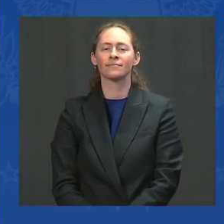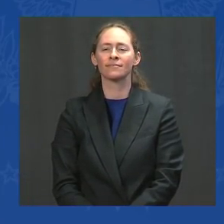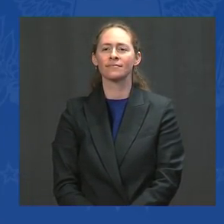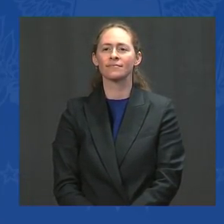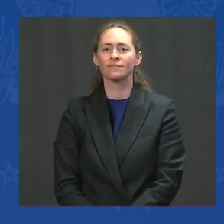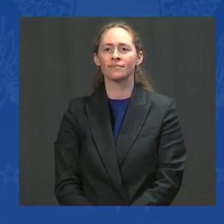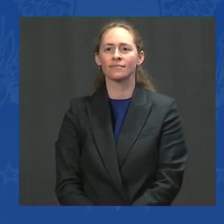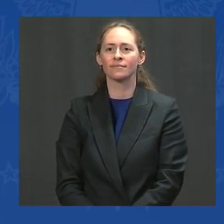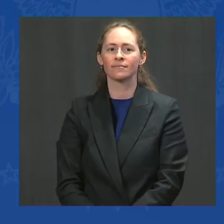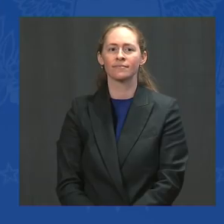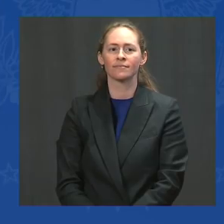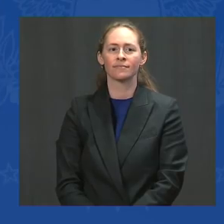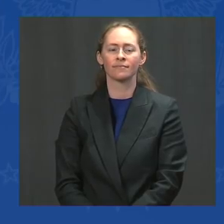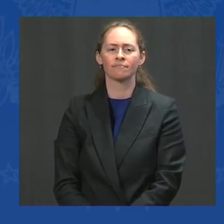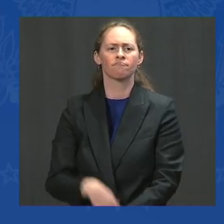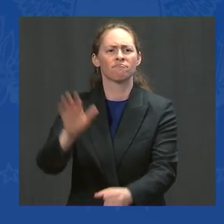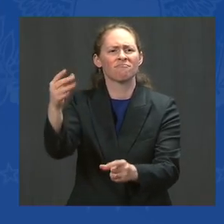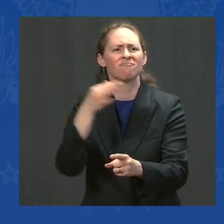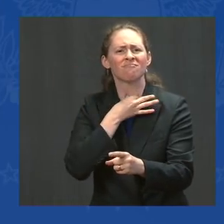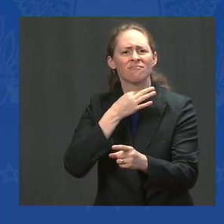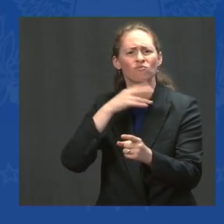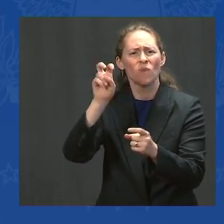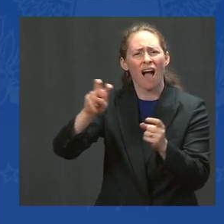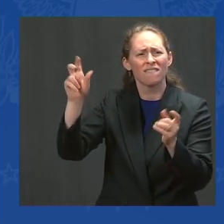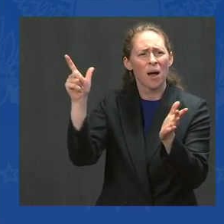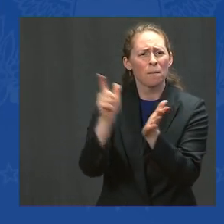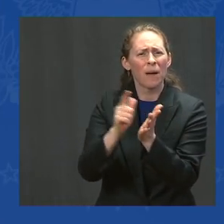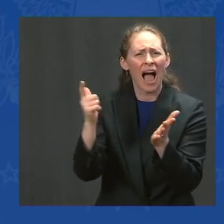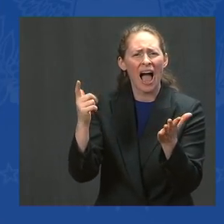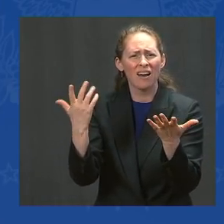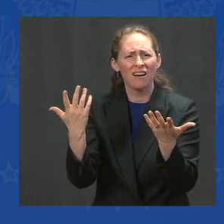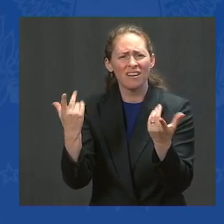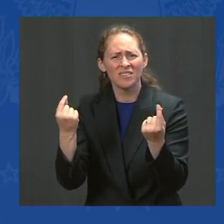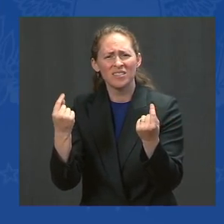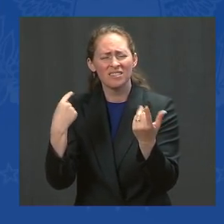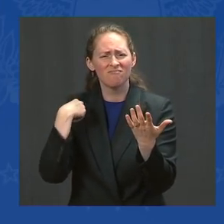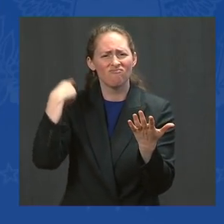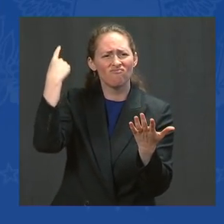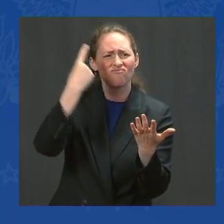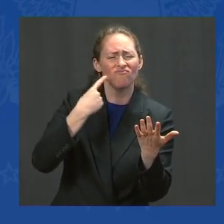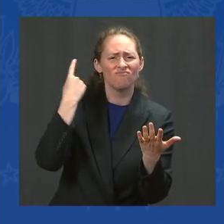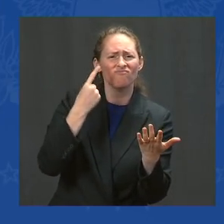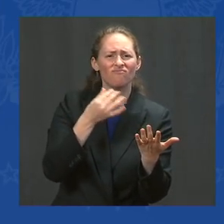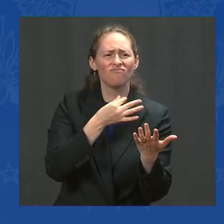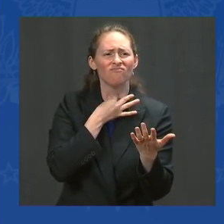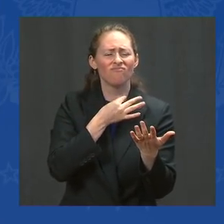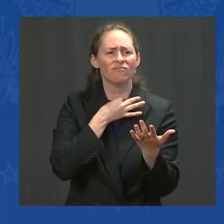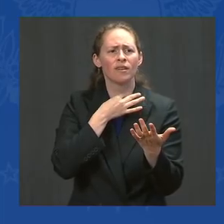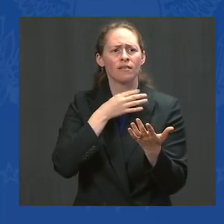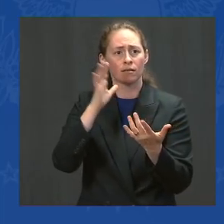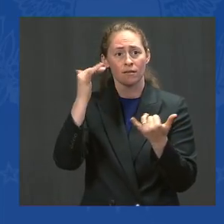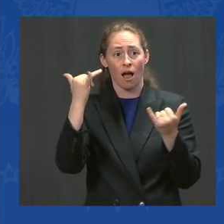What is your understanding of the biggest difference between what they've done versus what Russia has done in terms of cyber hacking?